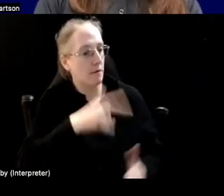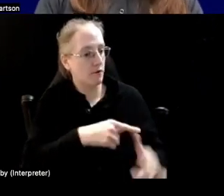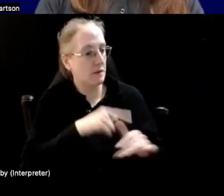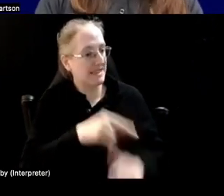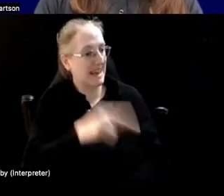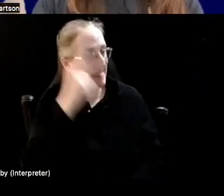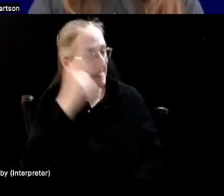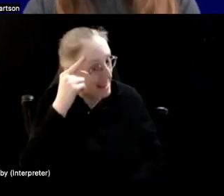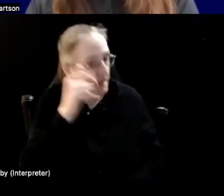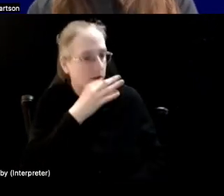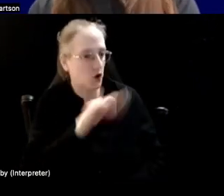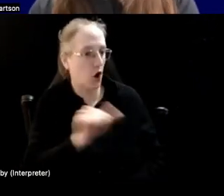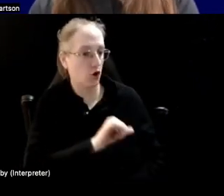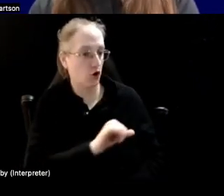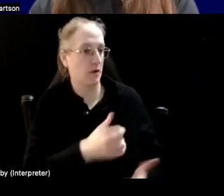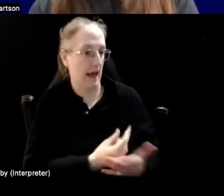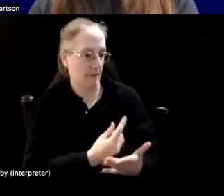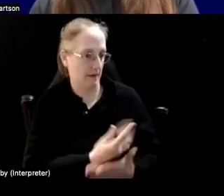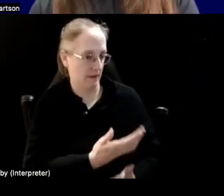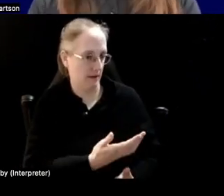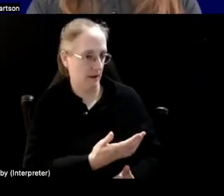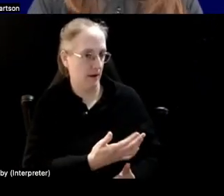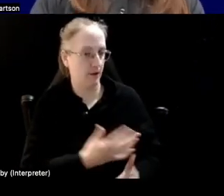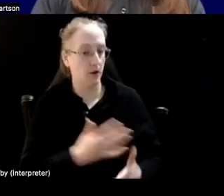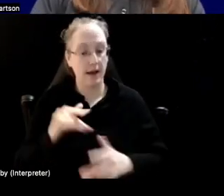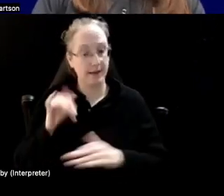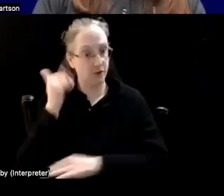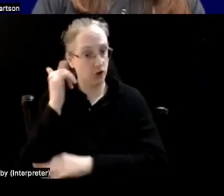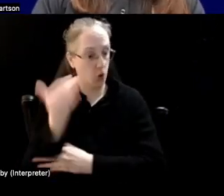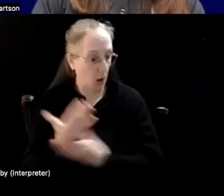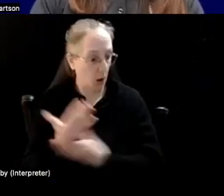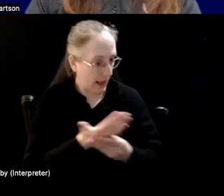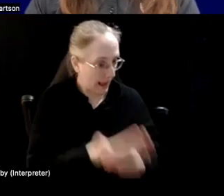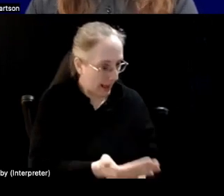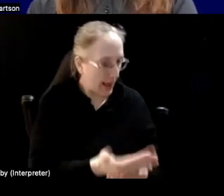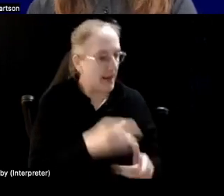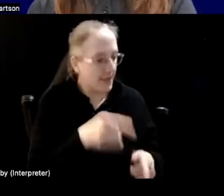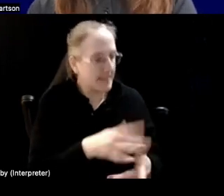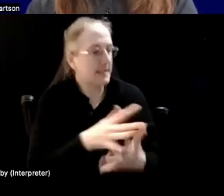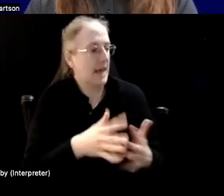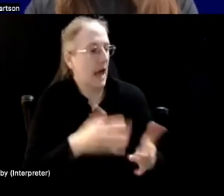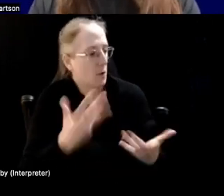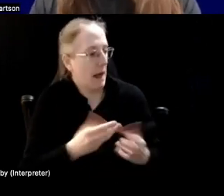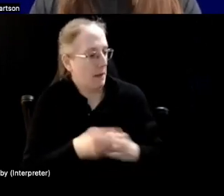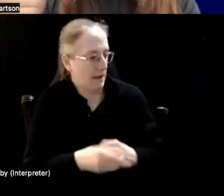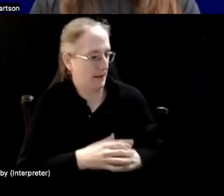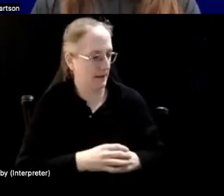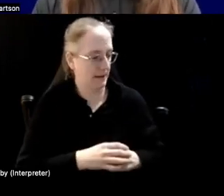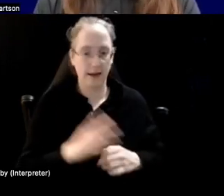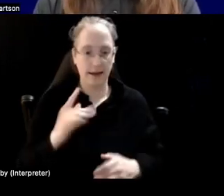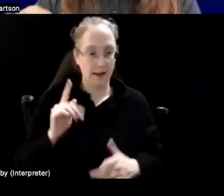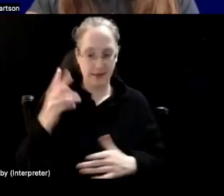"Here's a toy. This is the way you play with it", "This is a spoon. This is what we do with it". So,